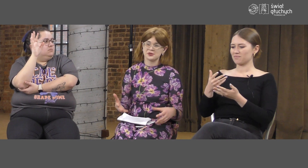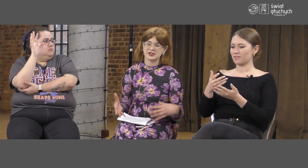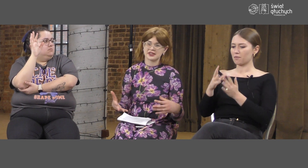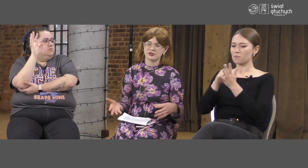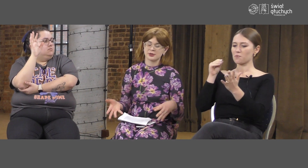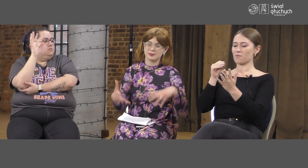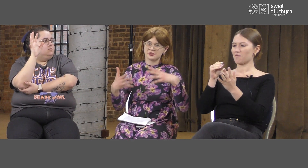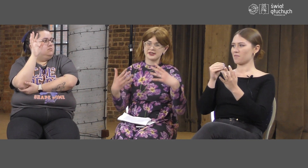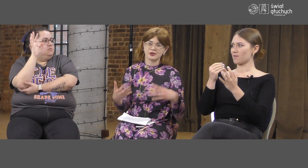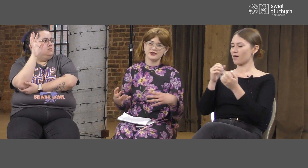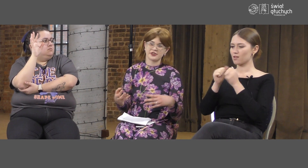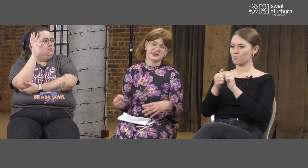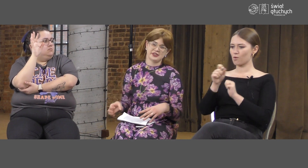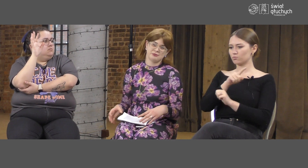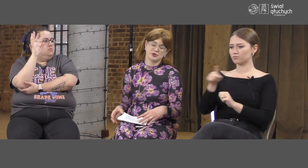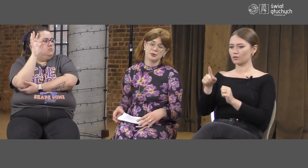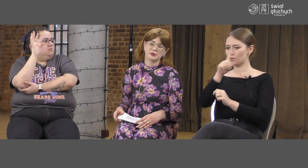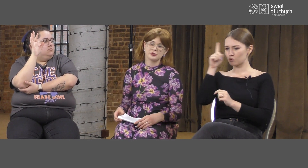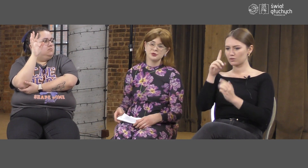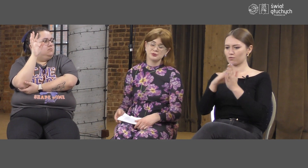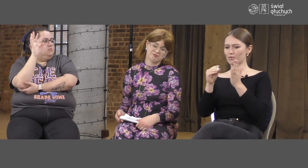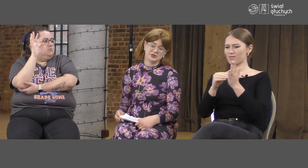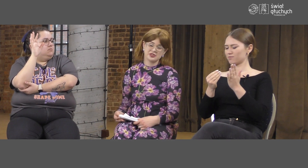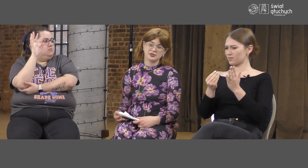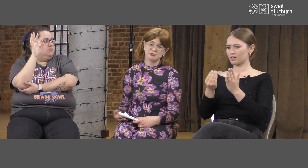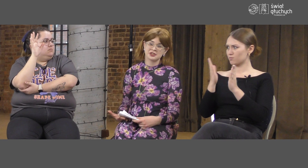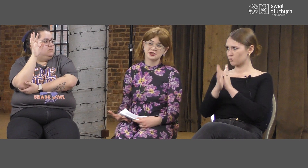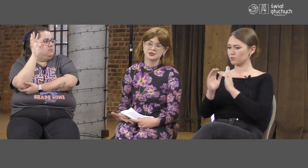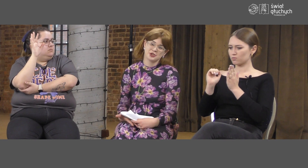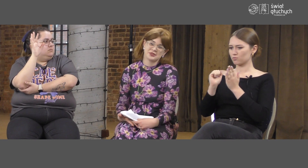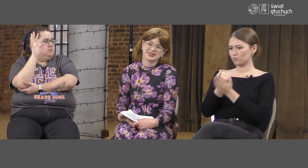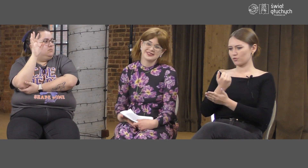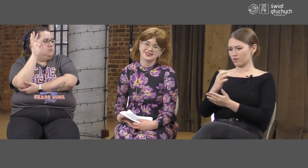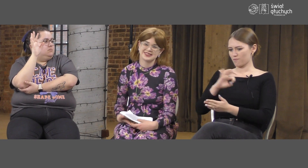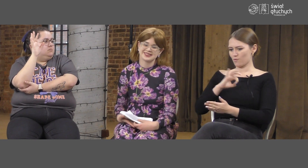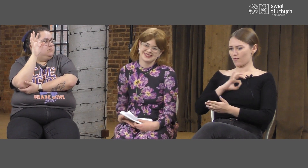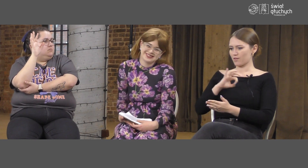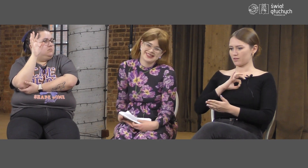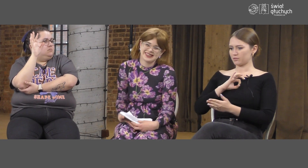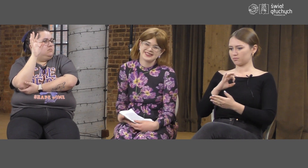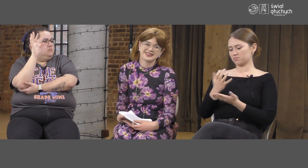or meet some kind of social standard. I can just be myself, and that’s enough.